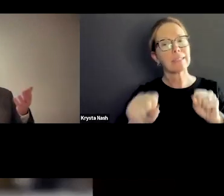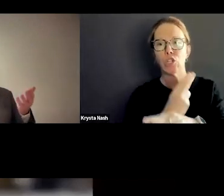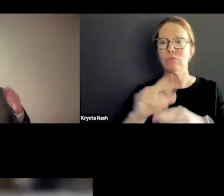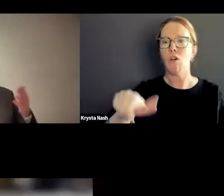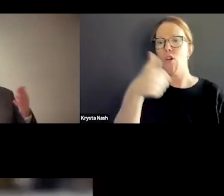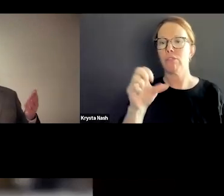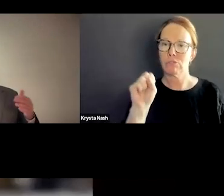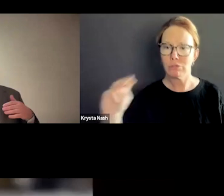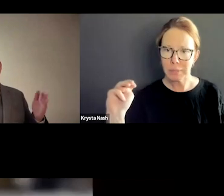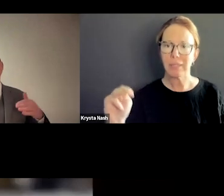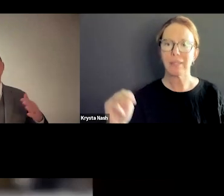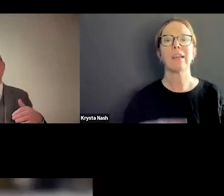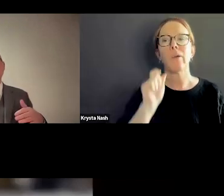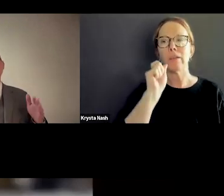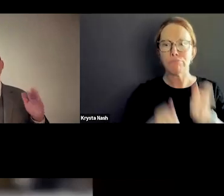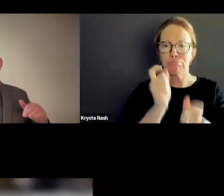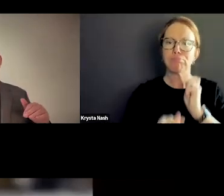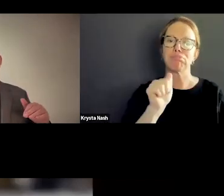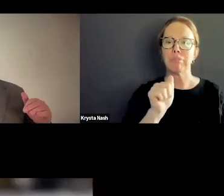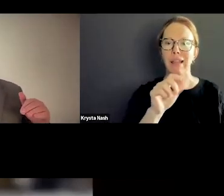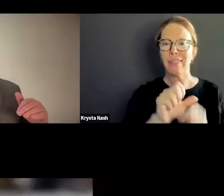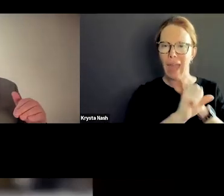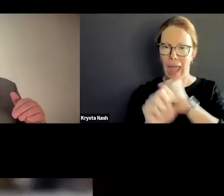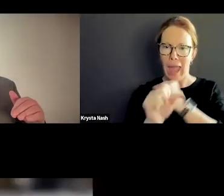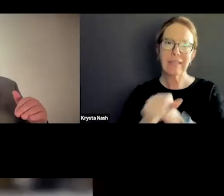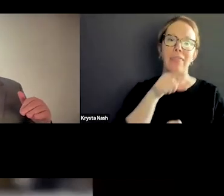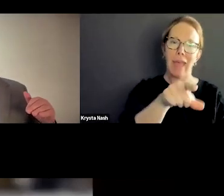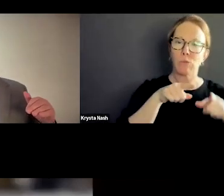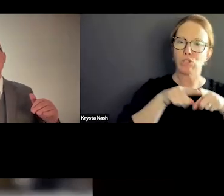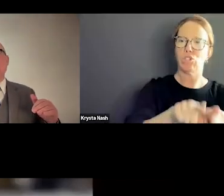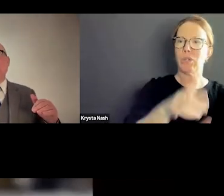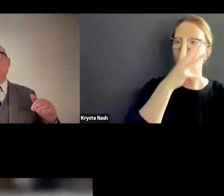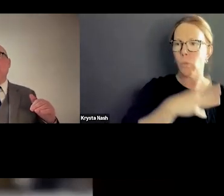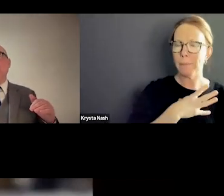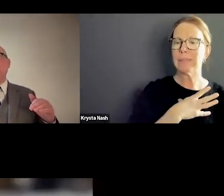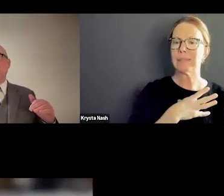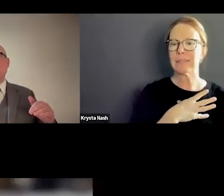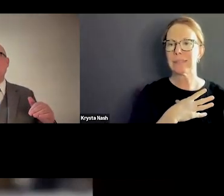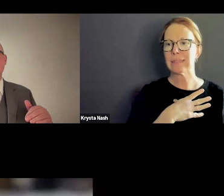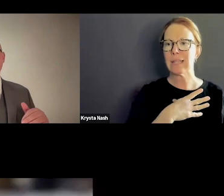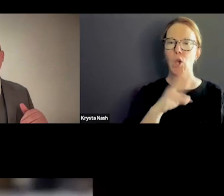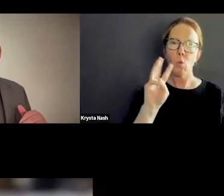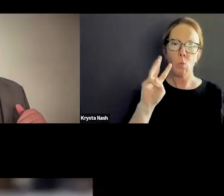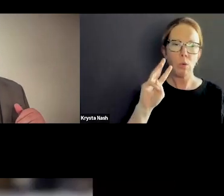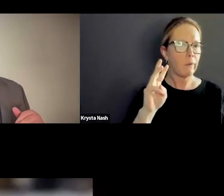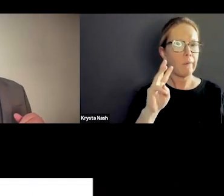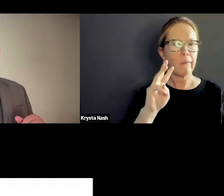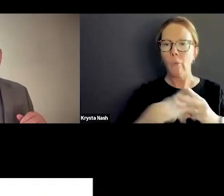We changed our ads. I'm going to show you different ads. This one was during the women's, World Cup and finals that were currently being played.